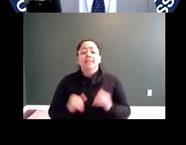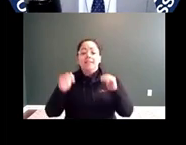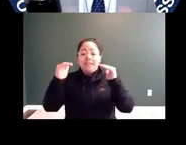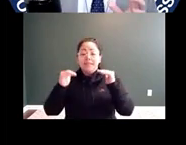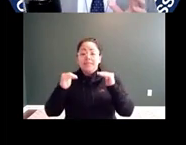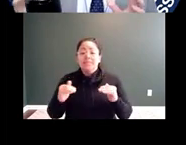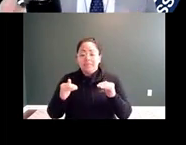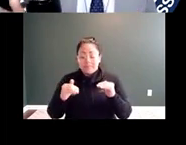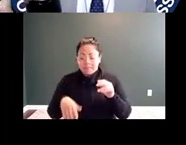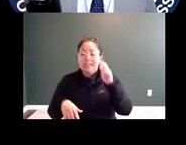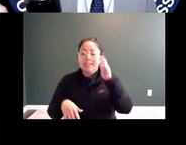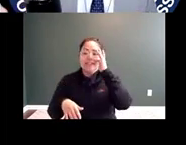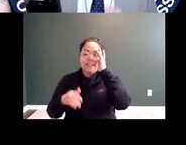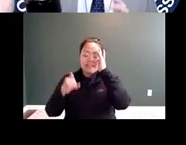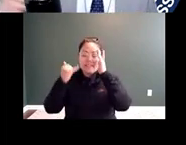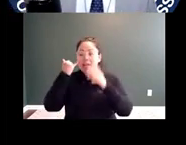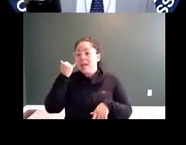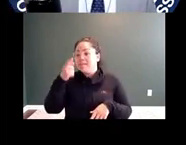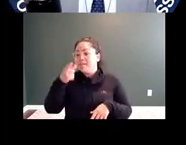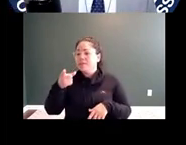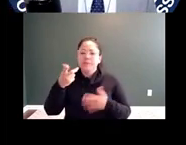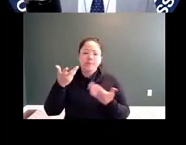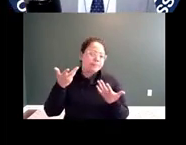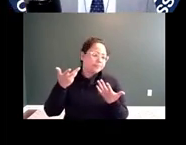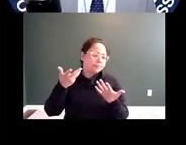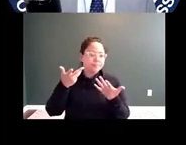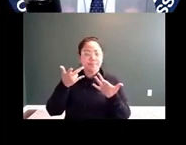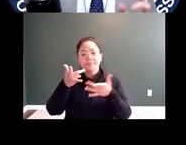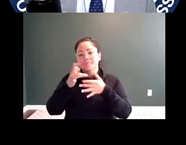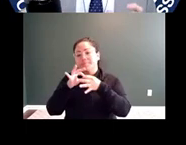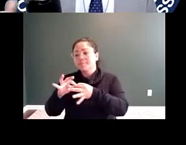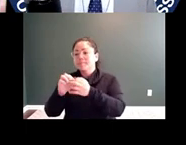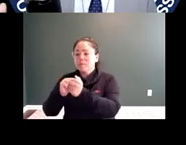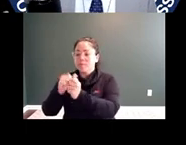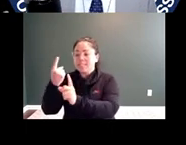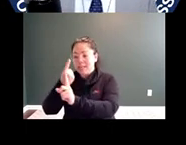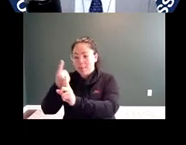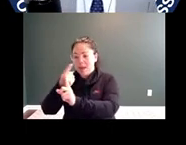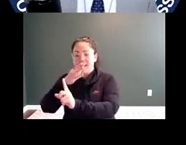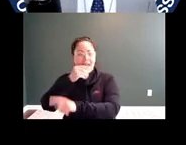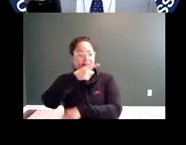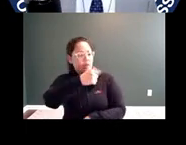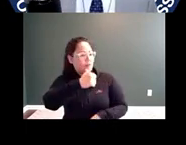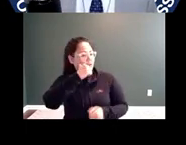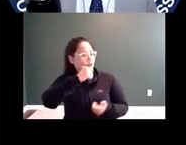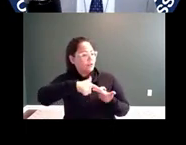if you have an association with, you know, somebody and you're being denied employment opportunities.